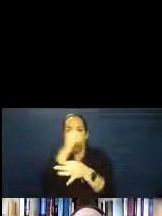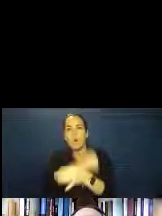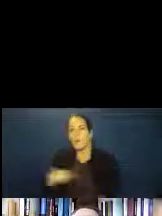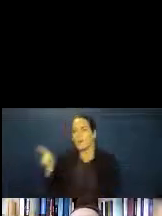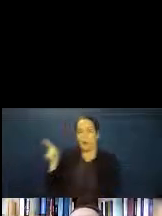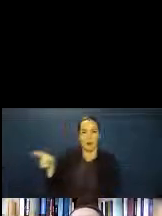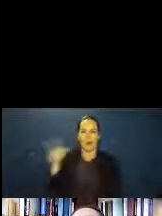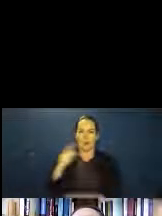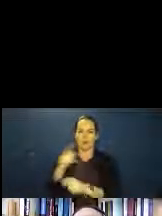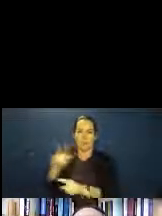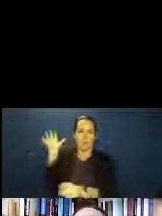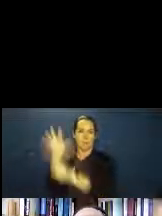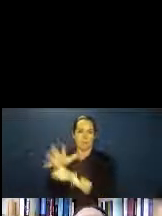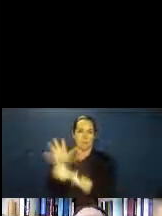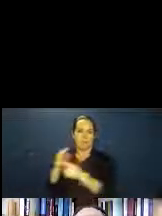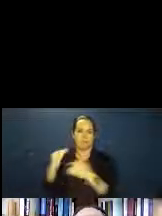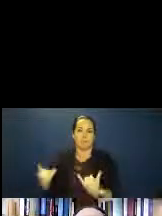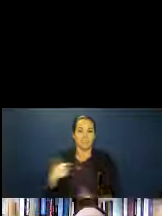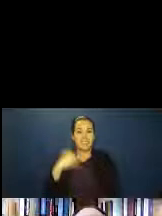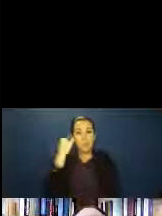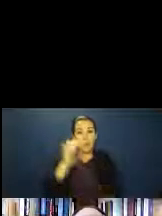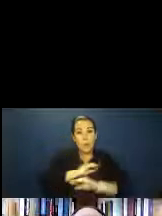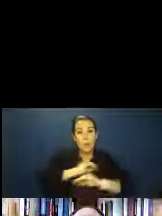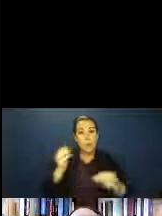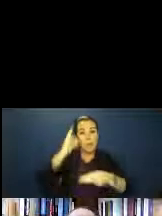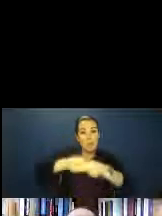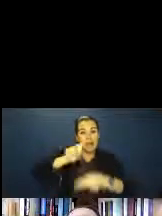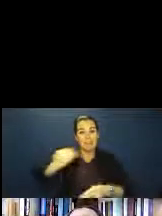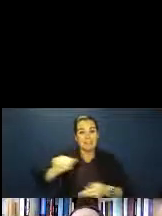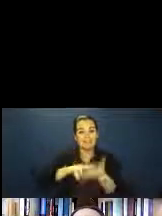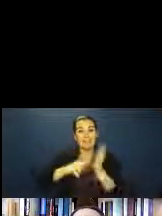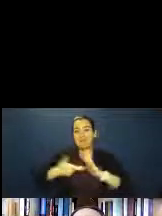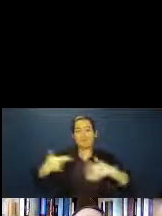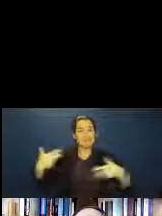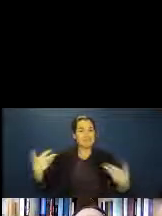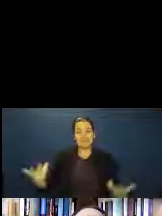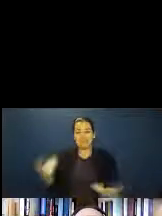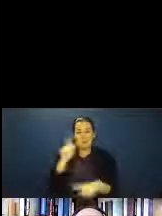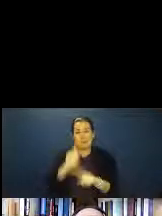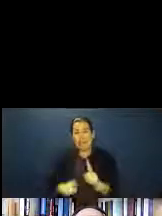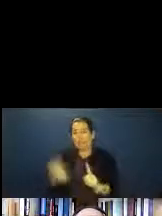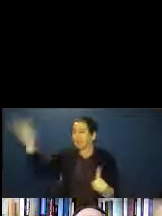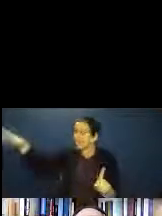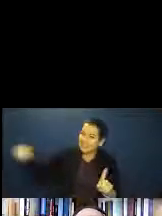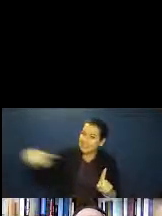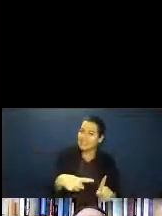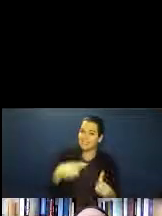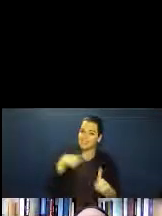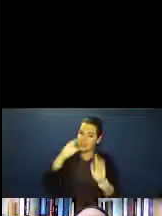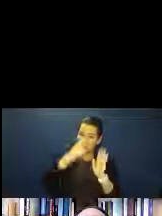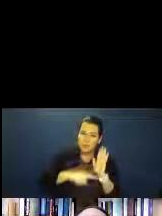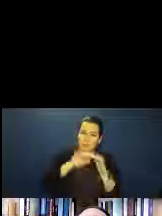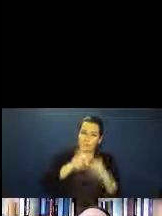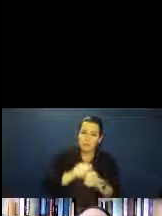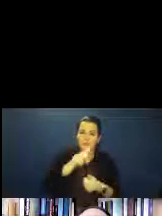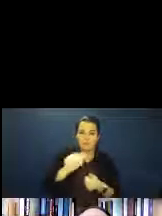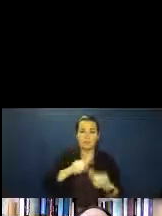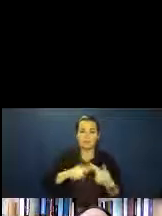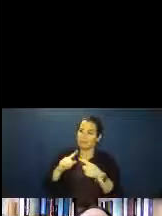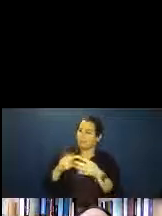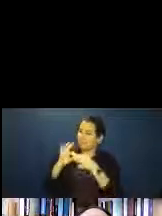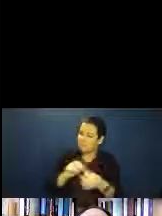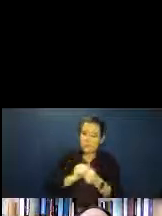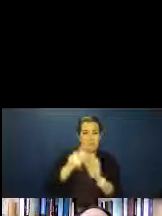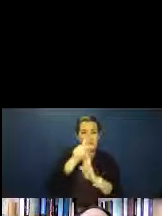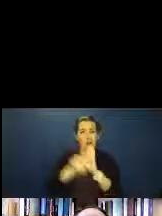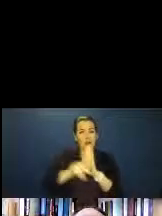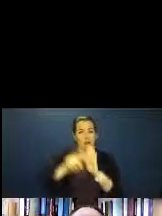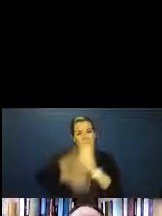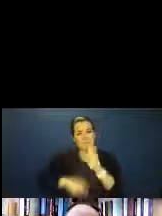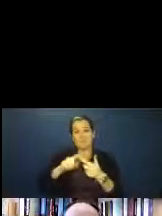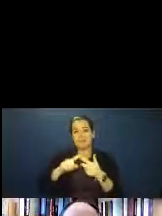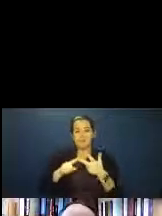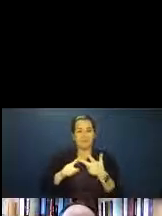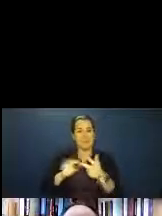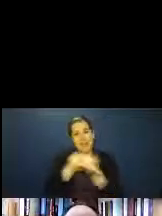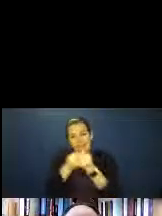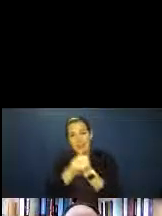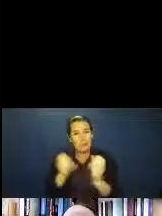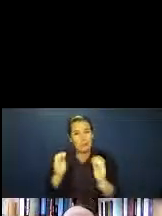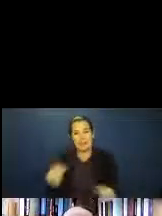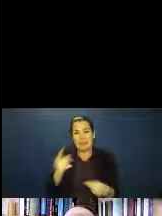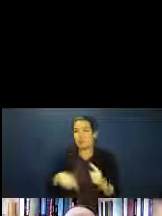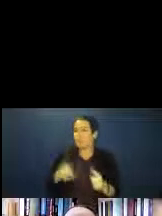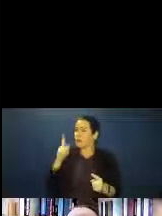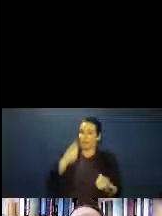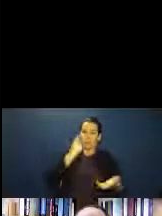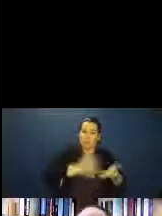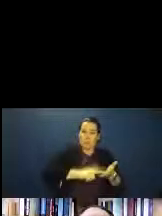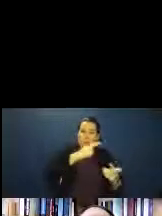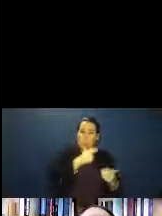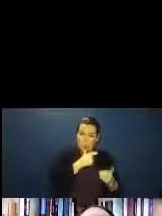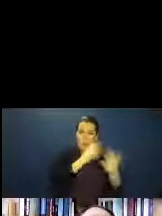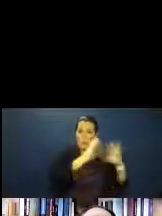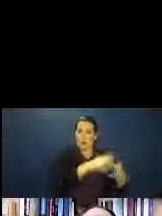Population data. Program-based statistics. Increasingly statistics are being used in business analytics. I'm sitting in the middle of a business school and business analytics is going gangbusters in terms of the use of data. And if we don't have measures of disability